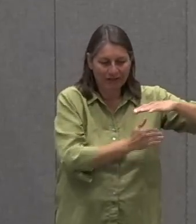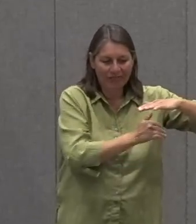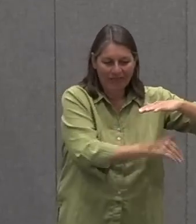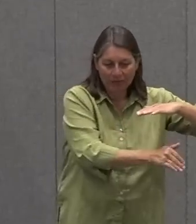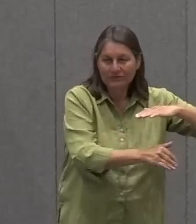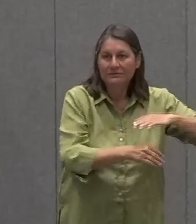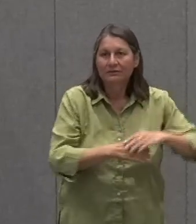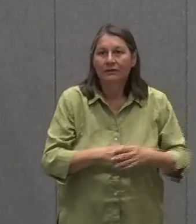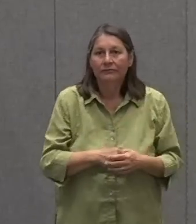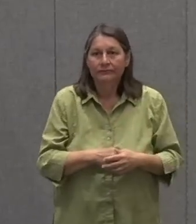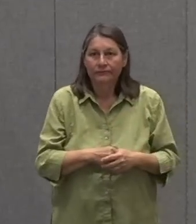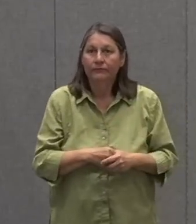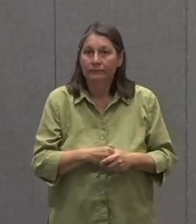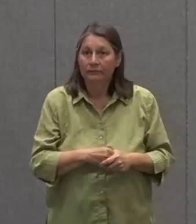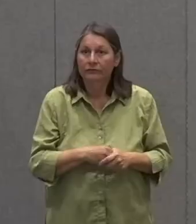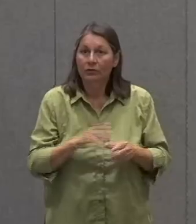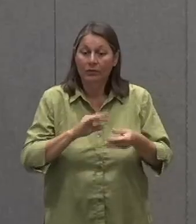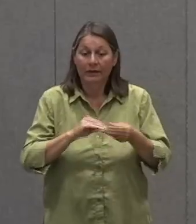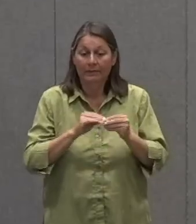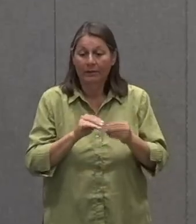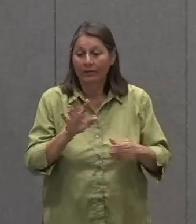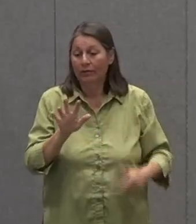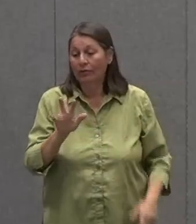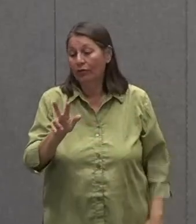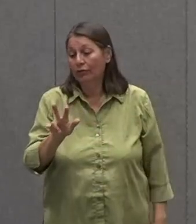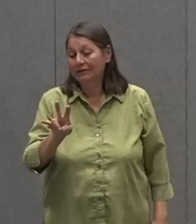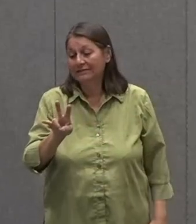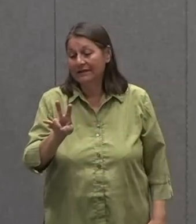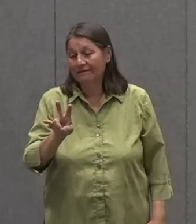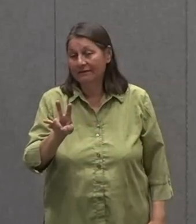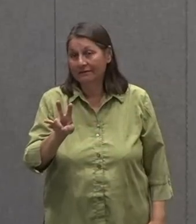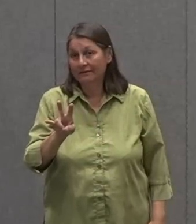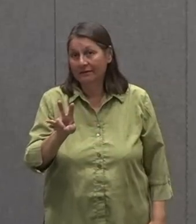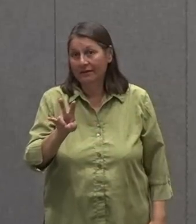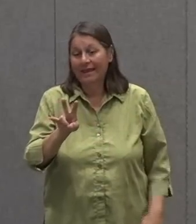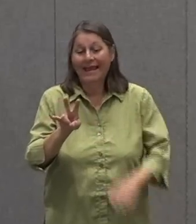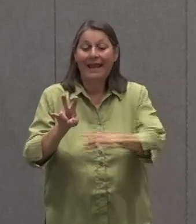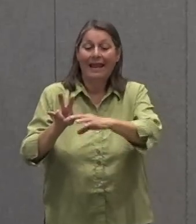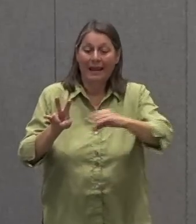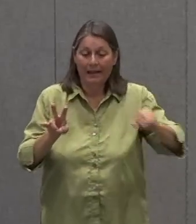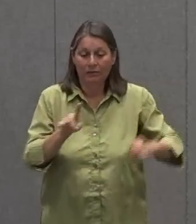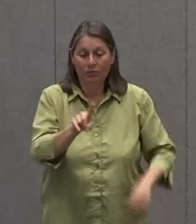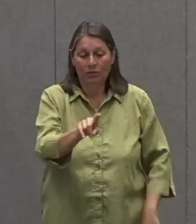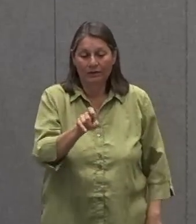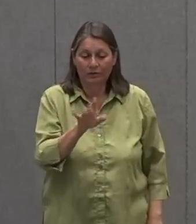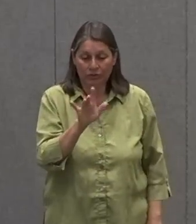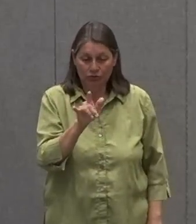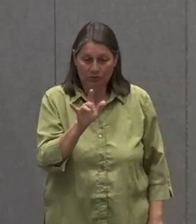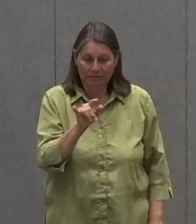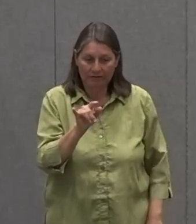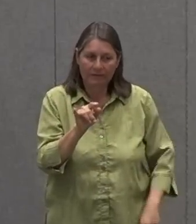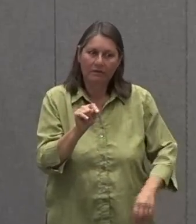Our number would be 37 and 125 thousandths. Okay.